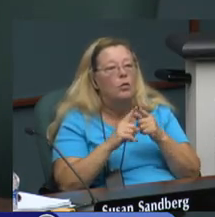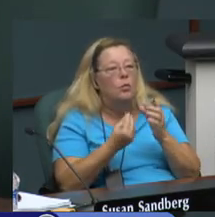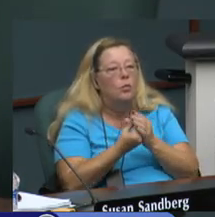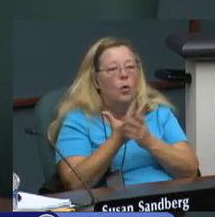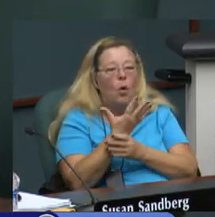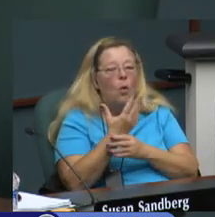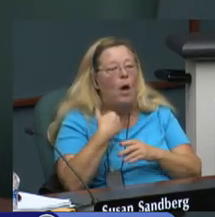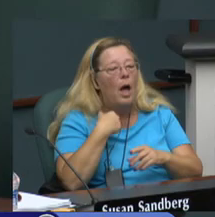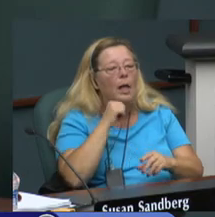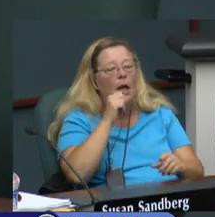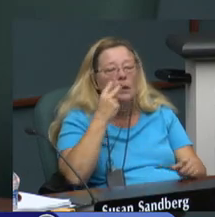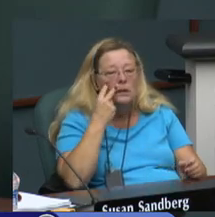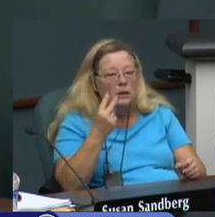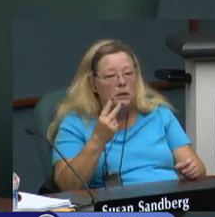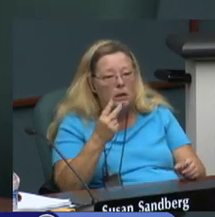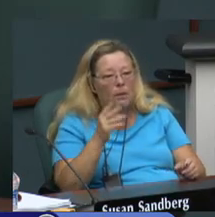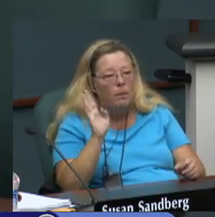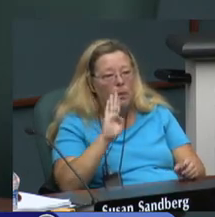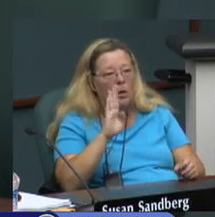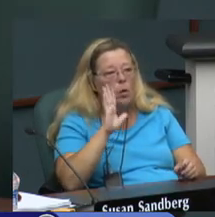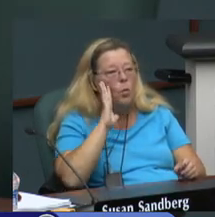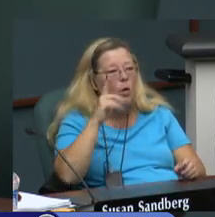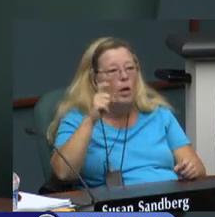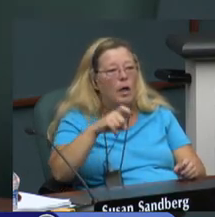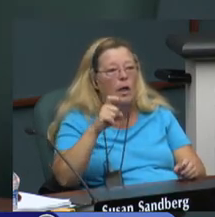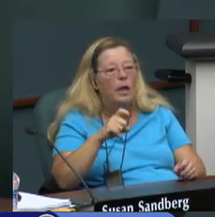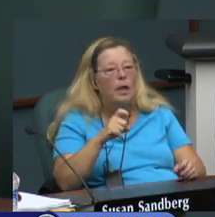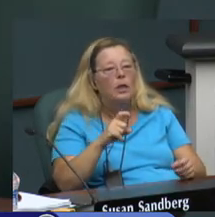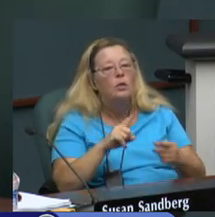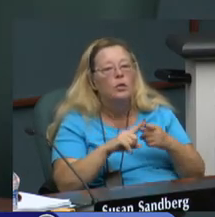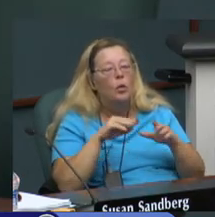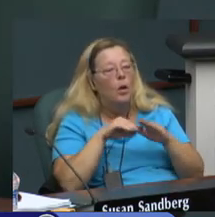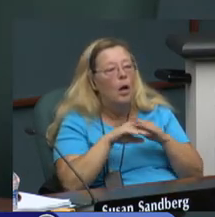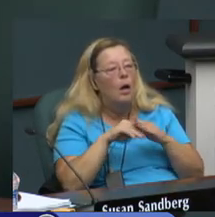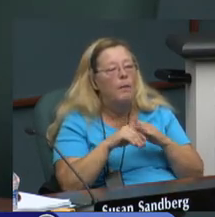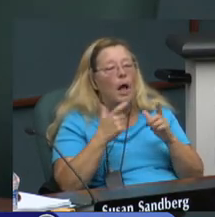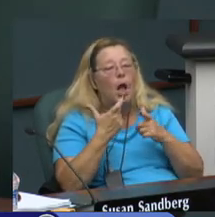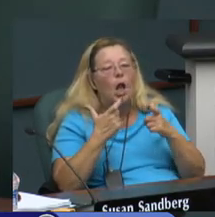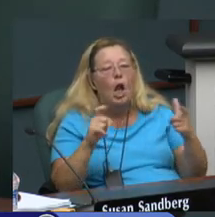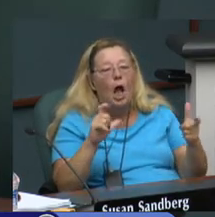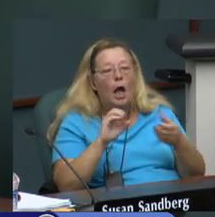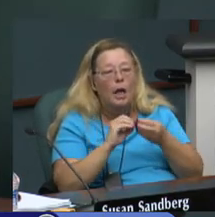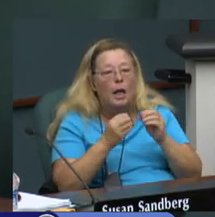see that Bloomington will be needing to accommodate large numbers of refugees I